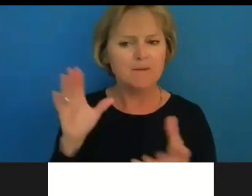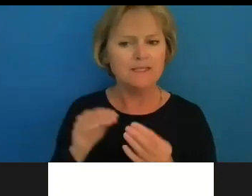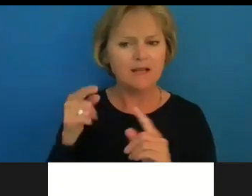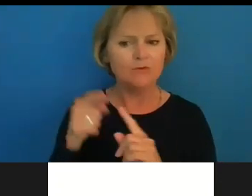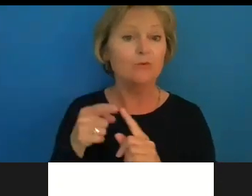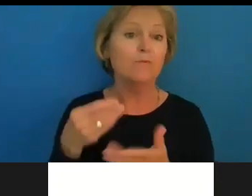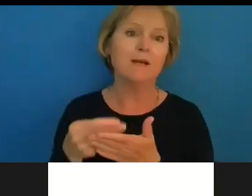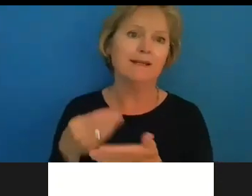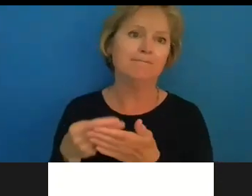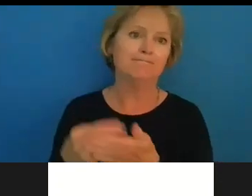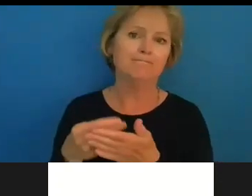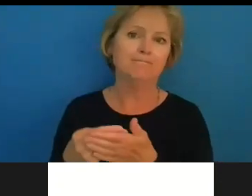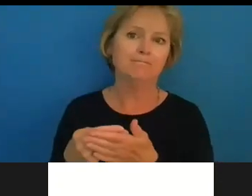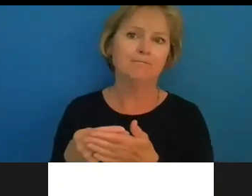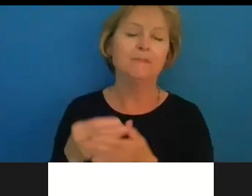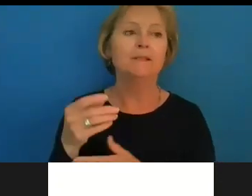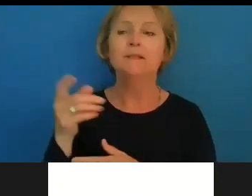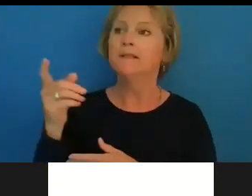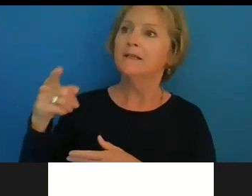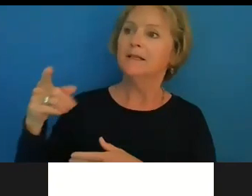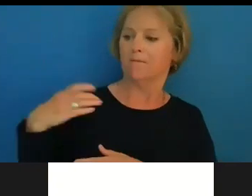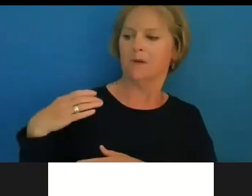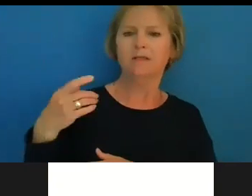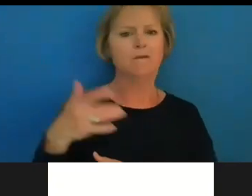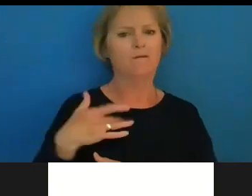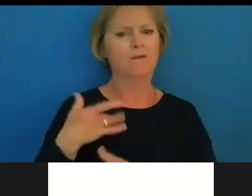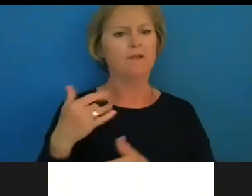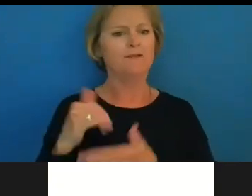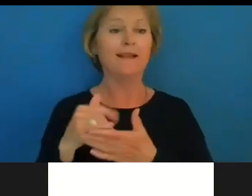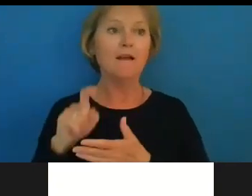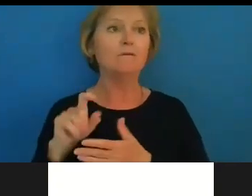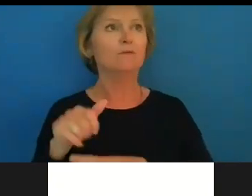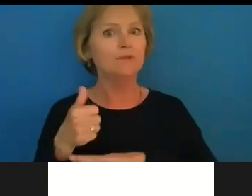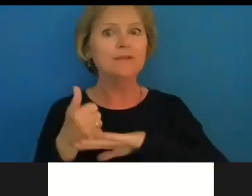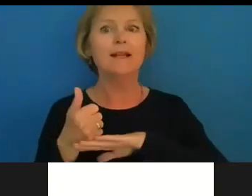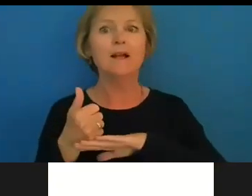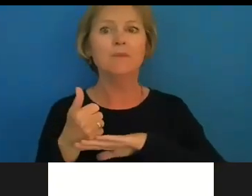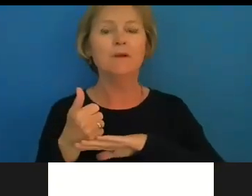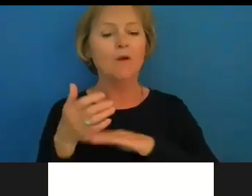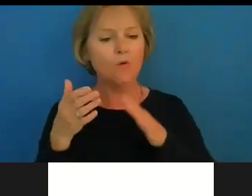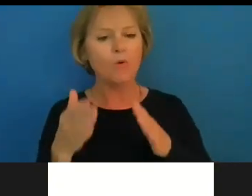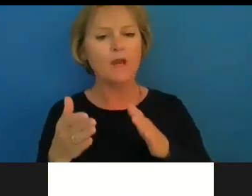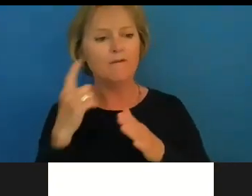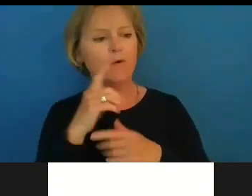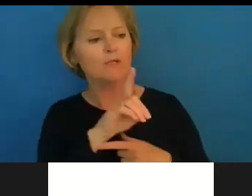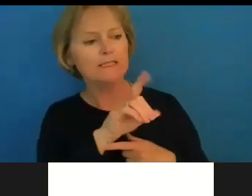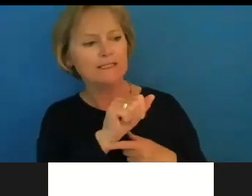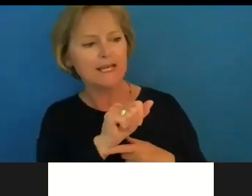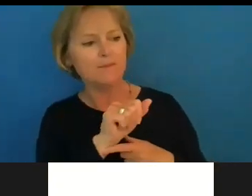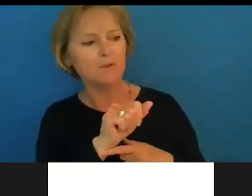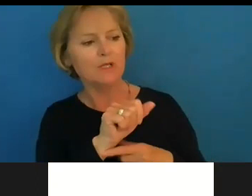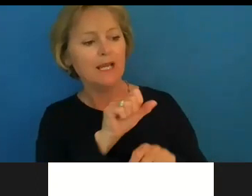They feel that having to set up a way for a disabled employee to work from home